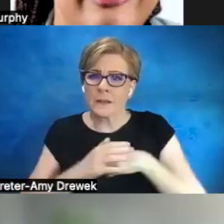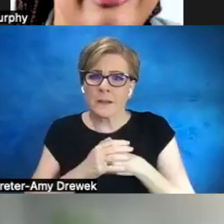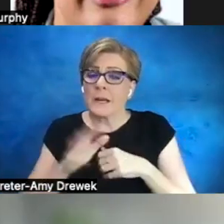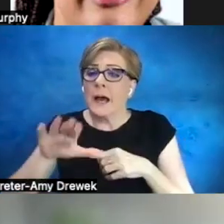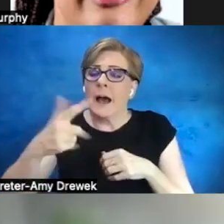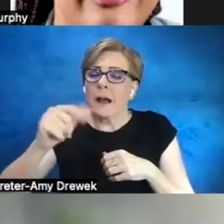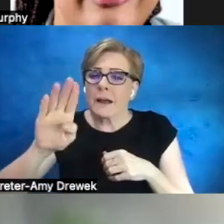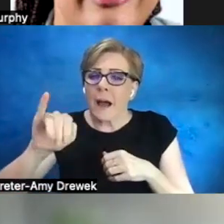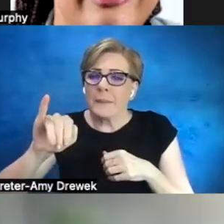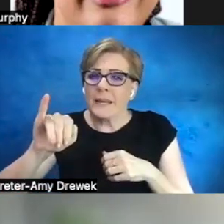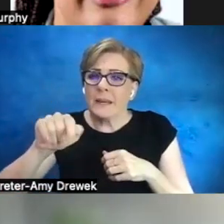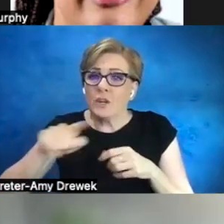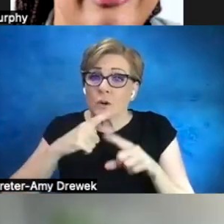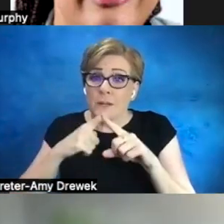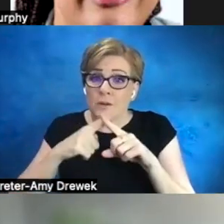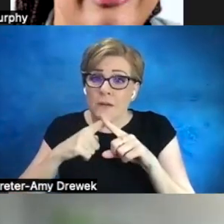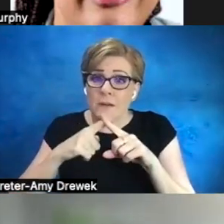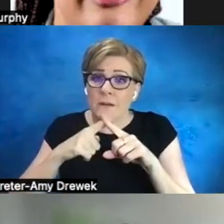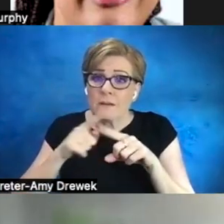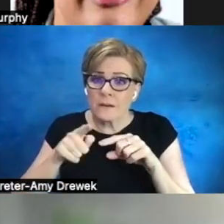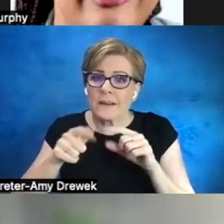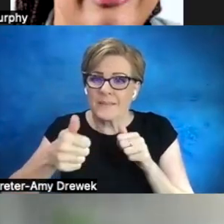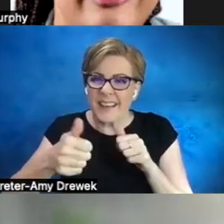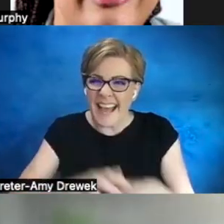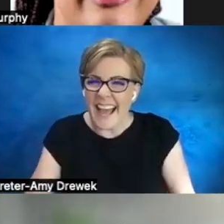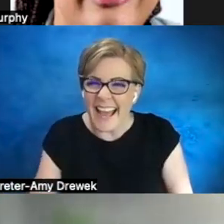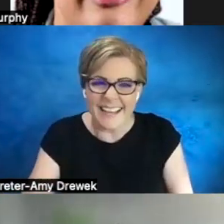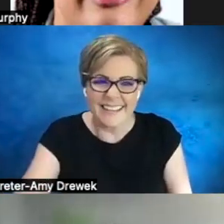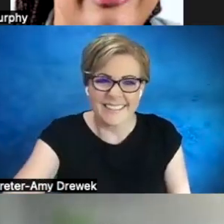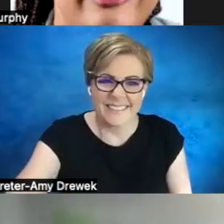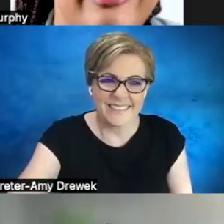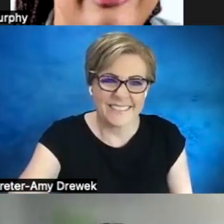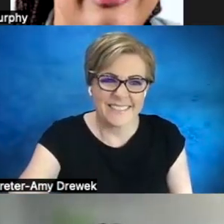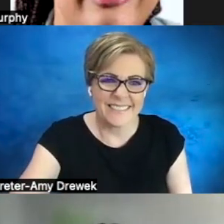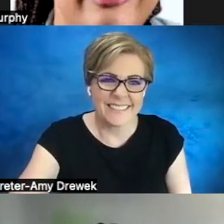Okay, we're good. ASL INTERPRETER: Gabi, you're muted. Thank you so much, I said Saphire,